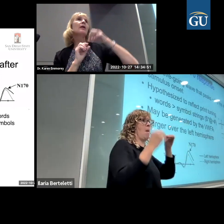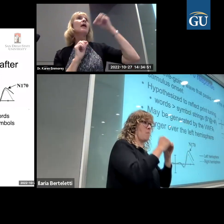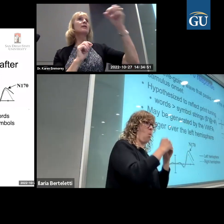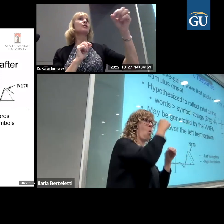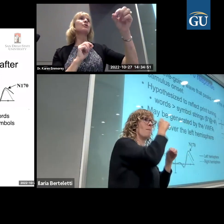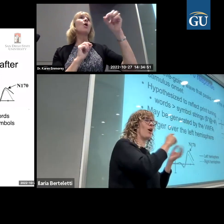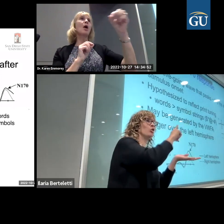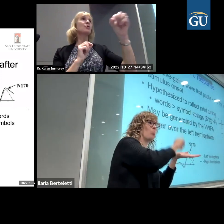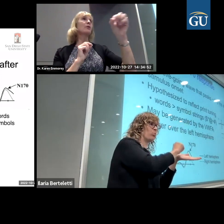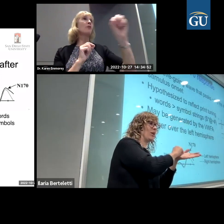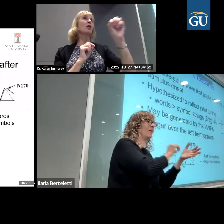and the evidence